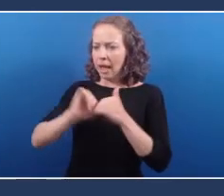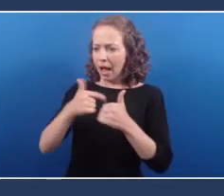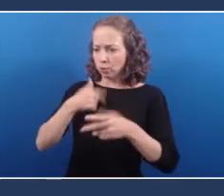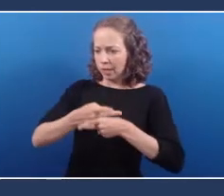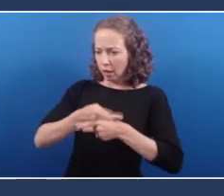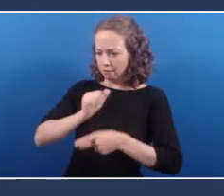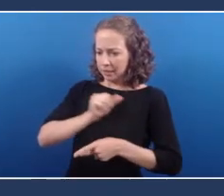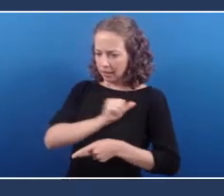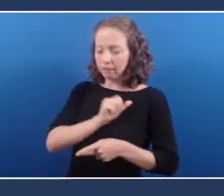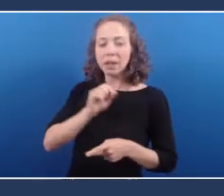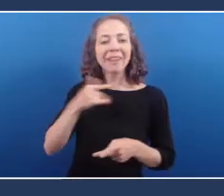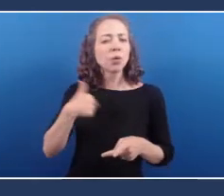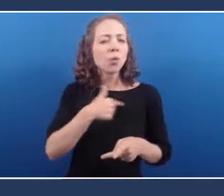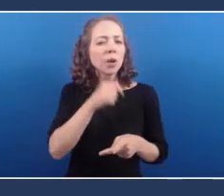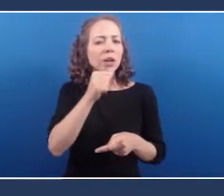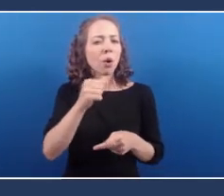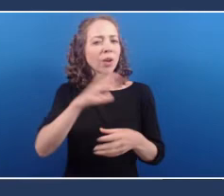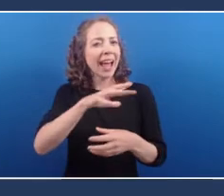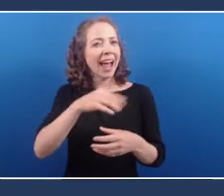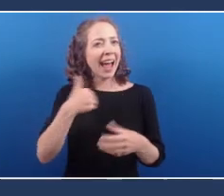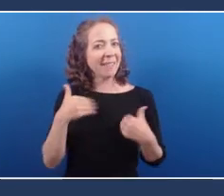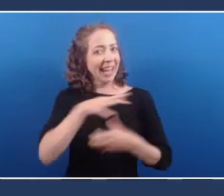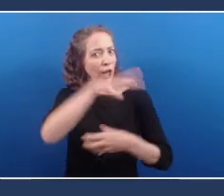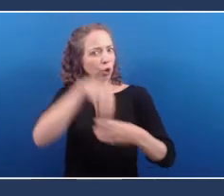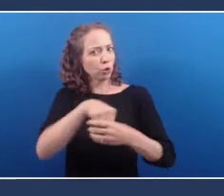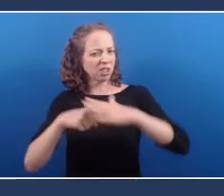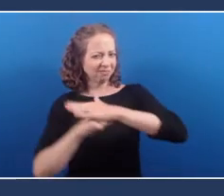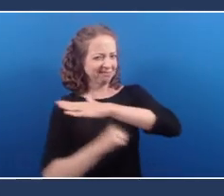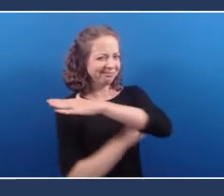our organizations, that that can lead to lost productivity.